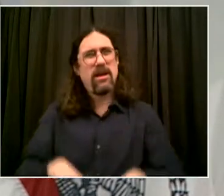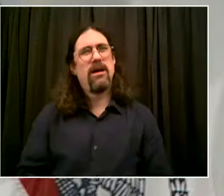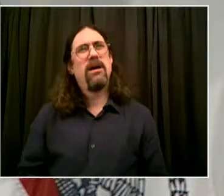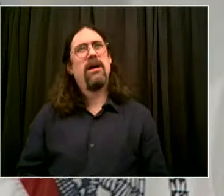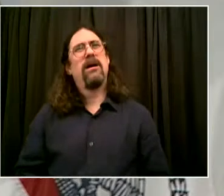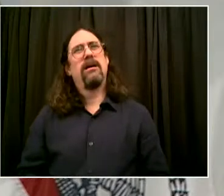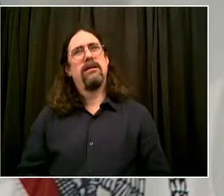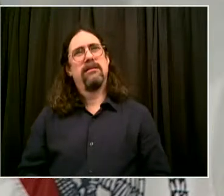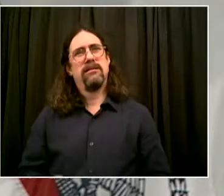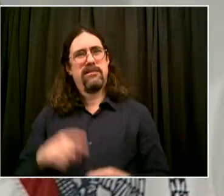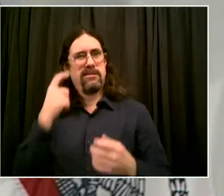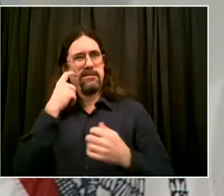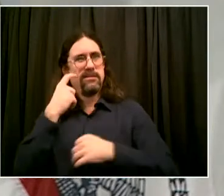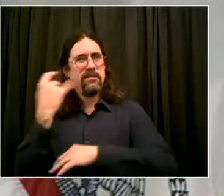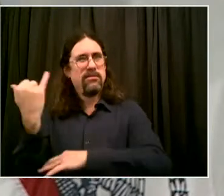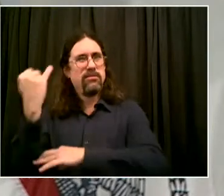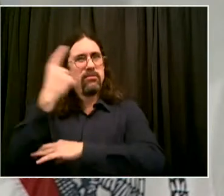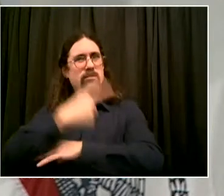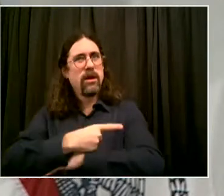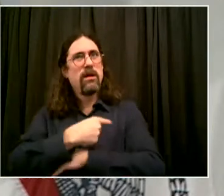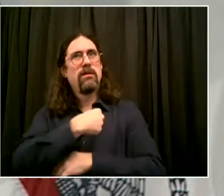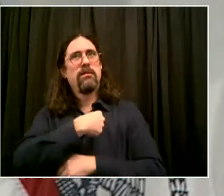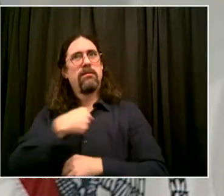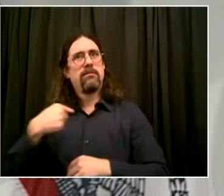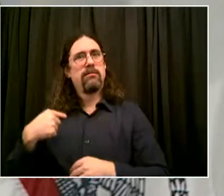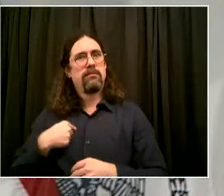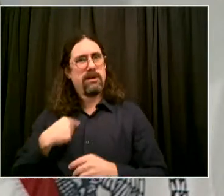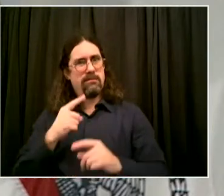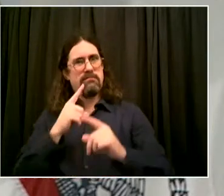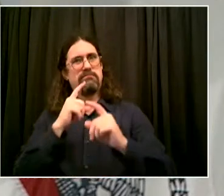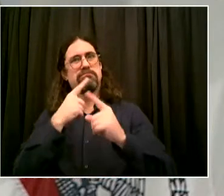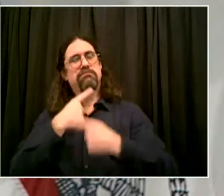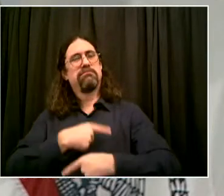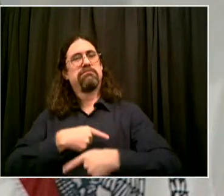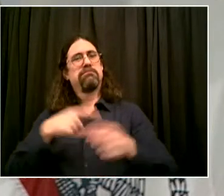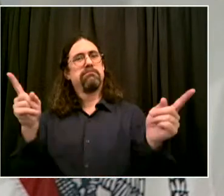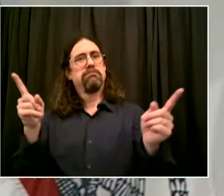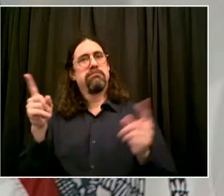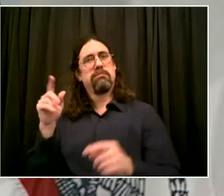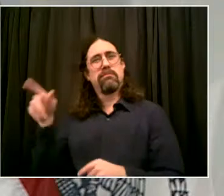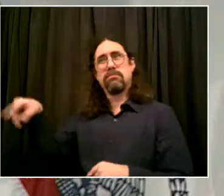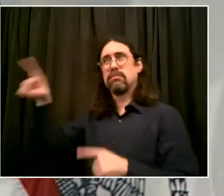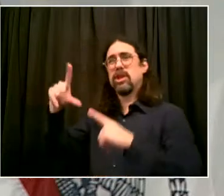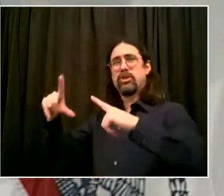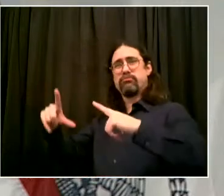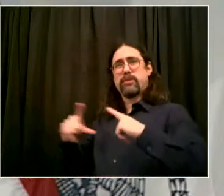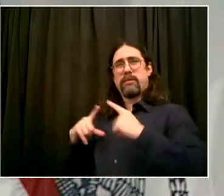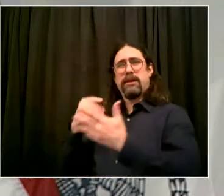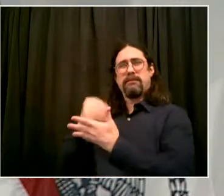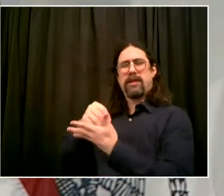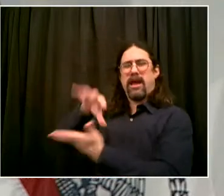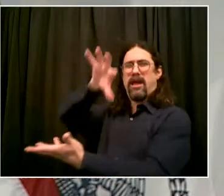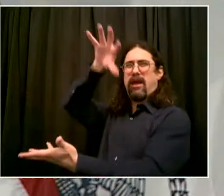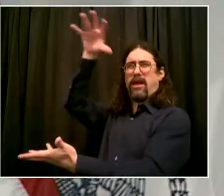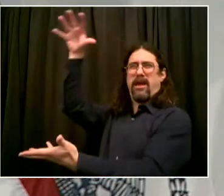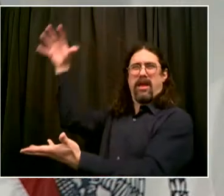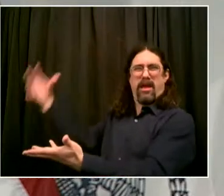ABOUT CLIMATE ACHNGNGE. TODAY'S S ANNOUNCEMENT THAT WE ARE TAKING MONEY AWAY FROM FOSSIL